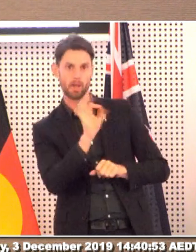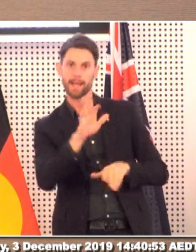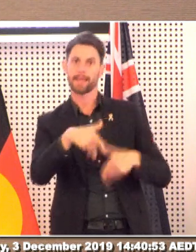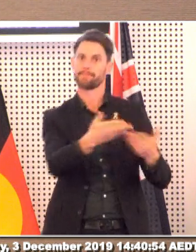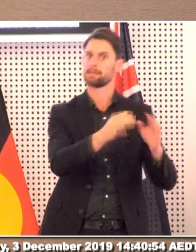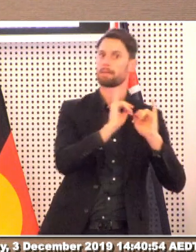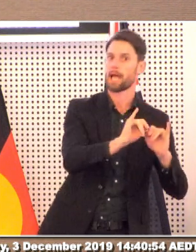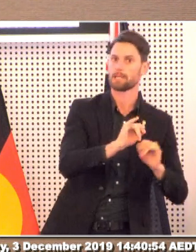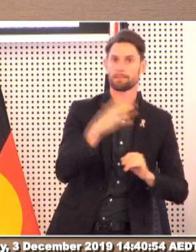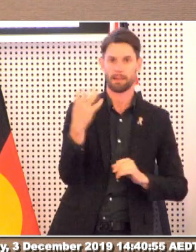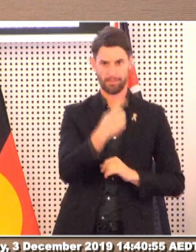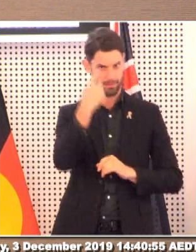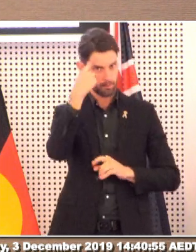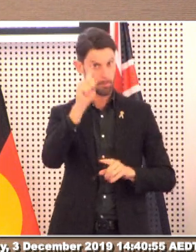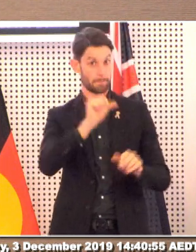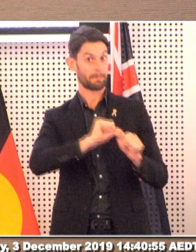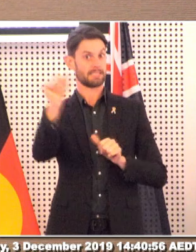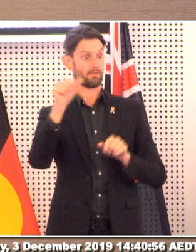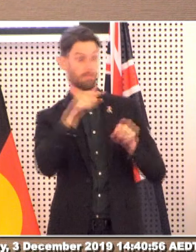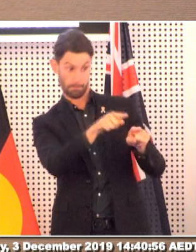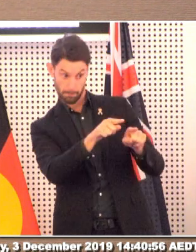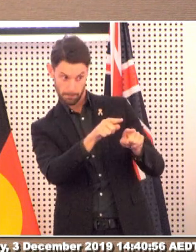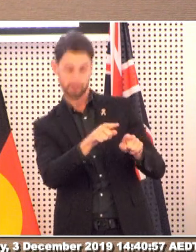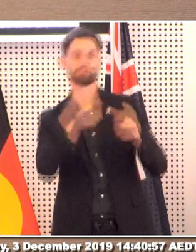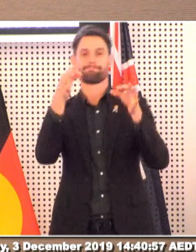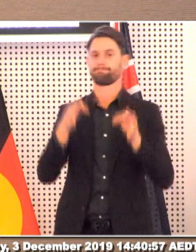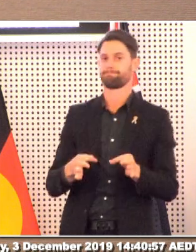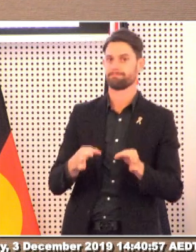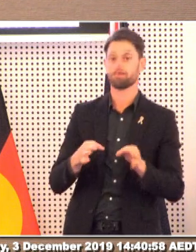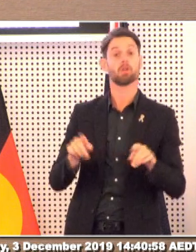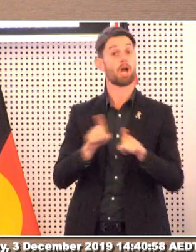And I often say to people if I was making a decision for you, would you like me to